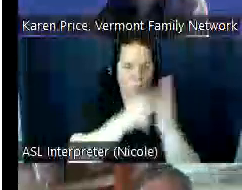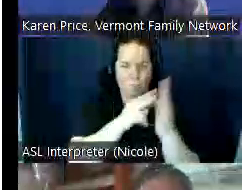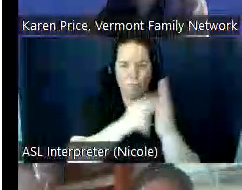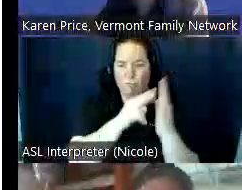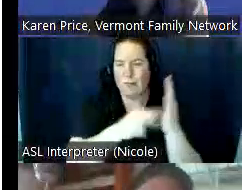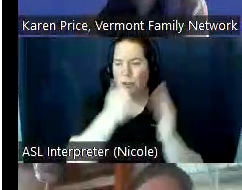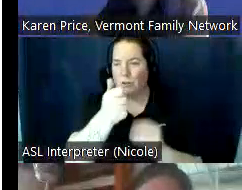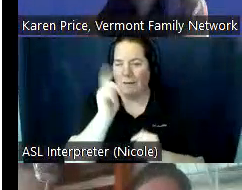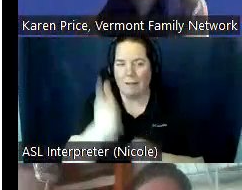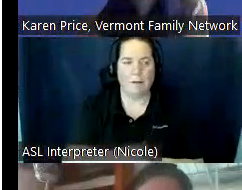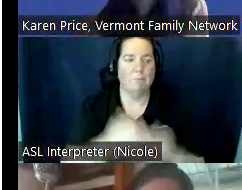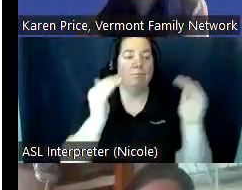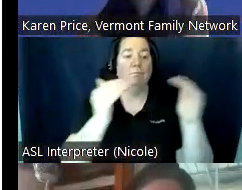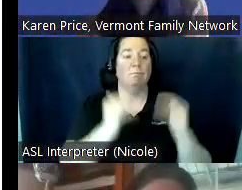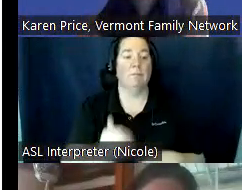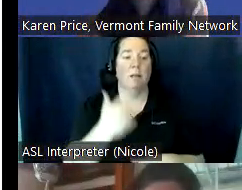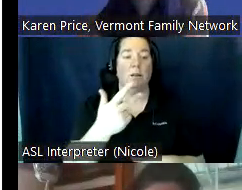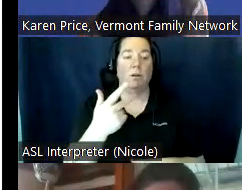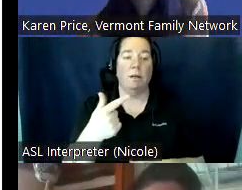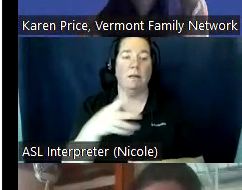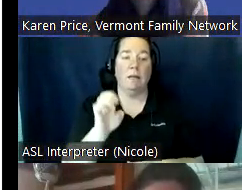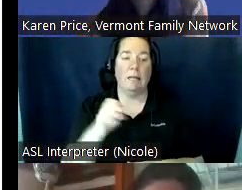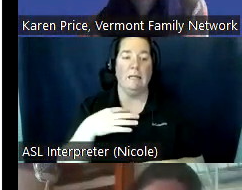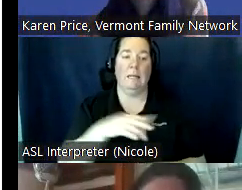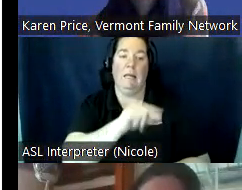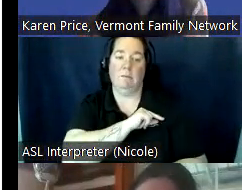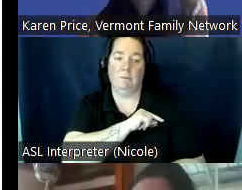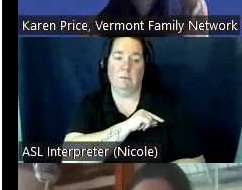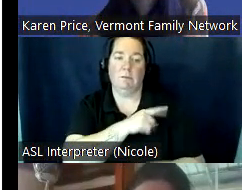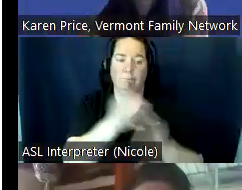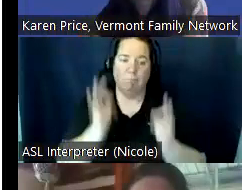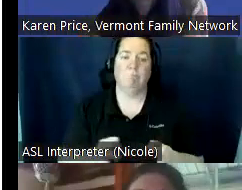three-gate eligibility determination guidance is a document from the AOE that covers the criteria